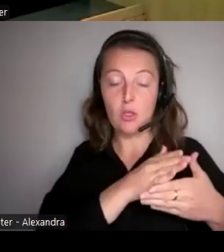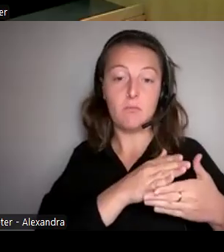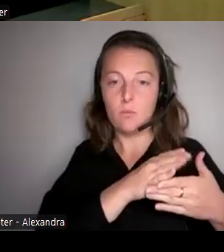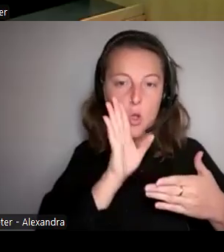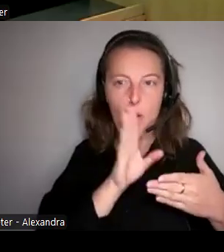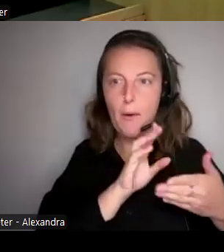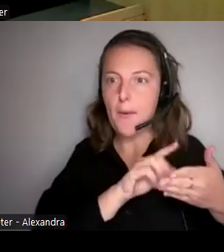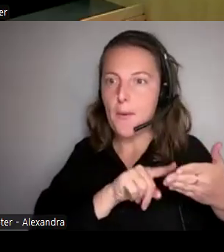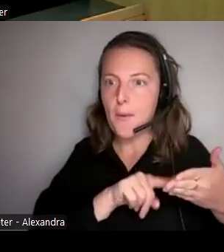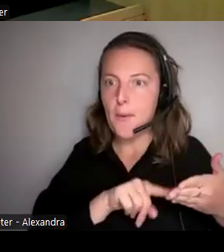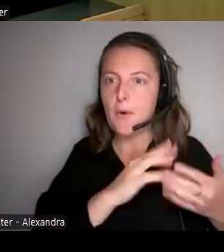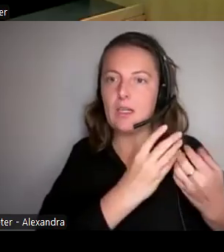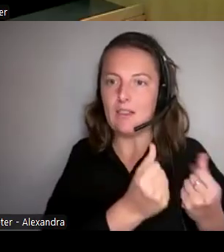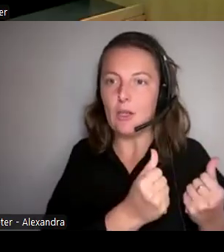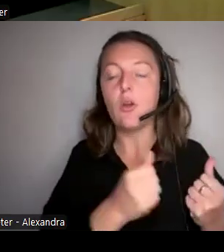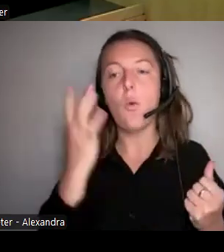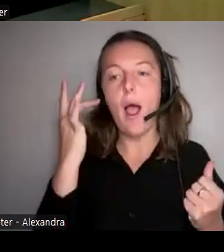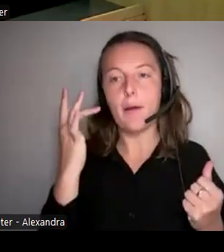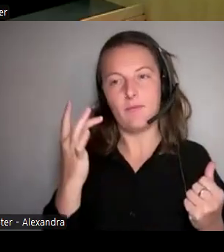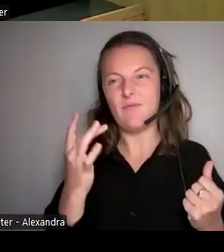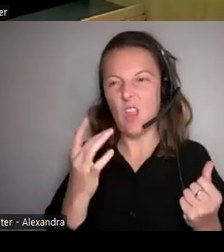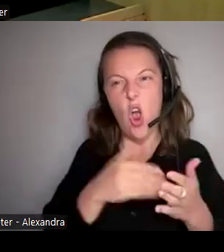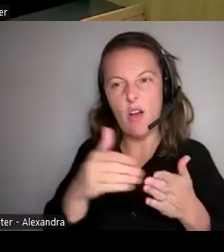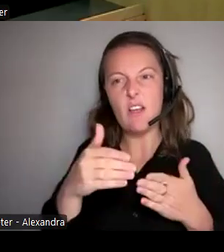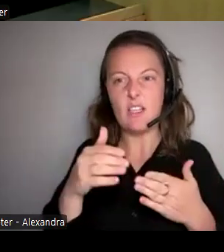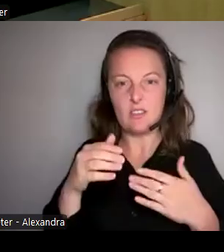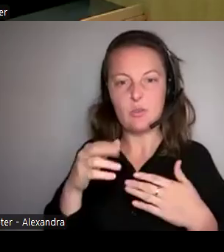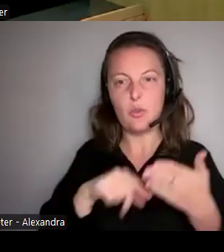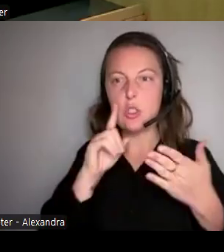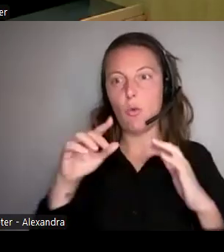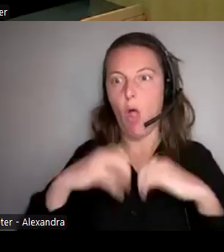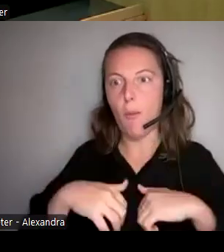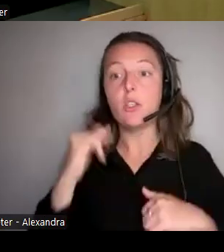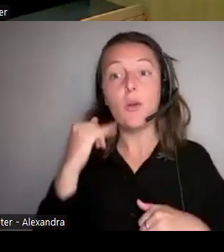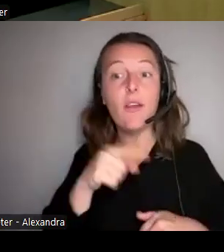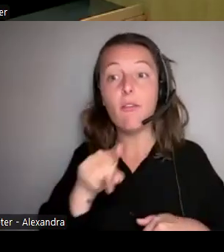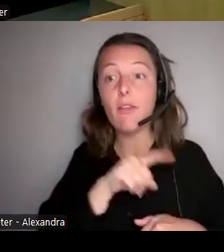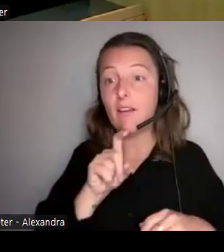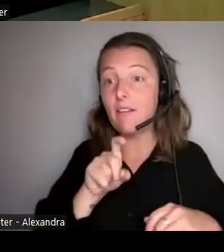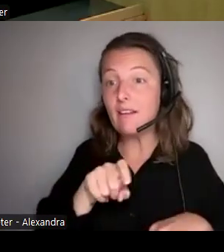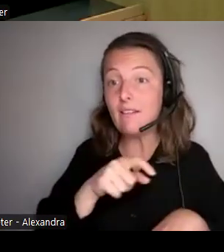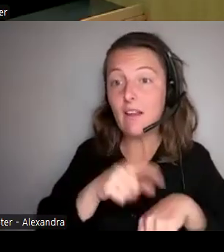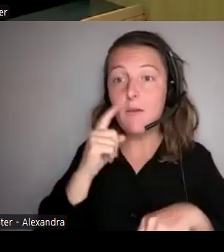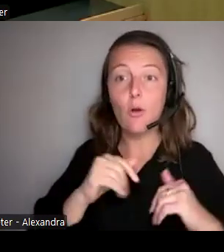to kind of fall apart. Um and so if they needed to time to um integrate a measure into the electronic